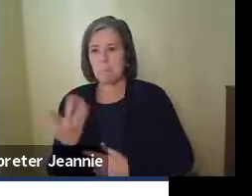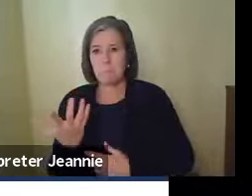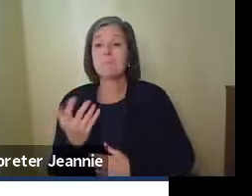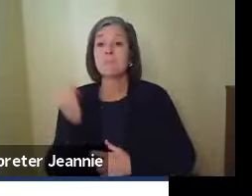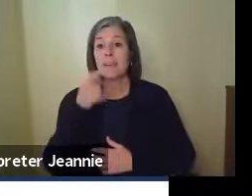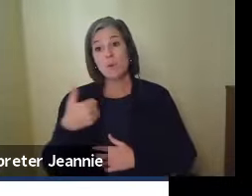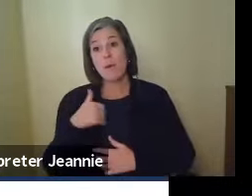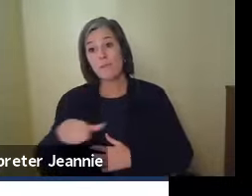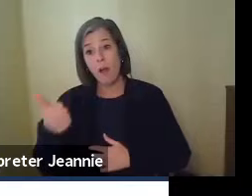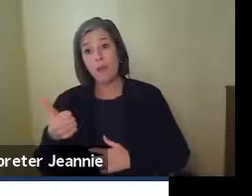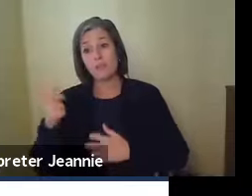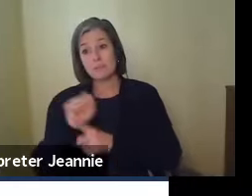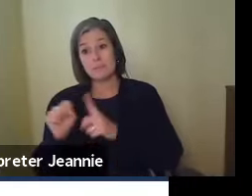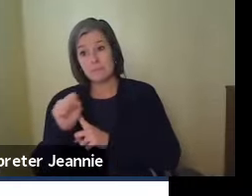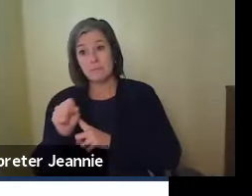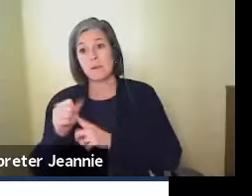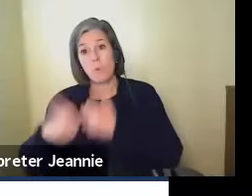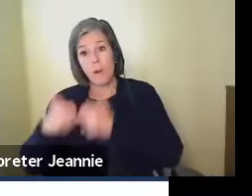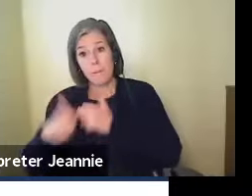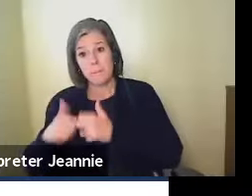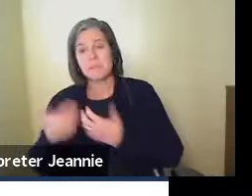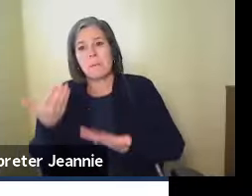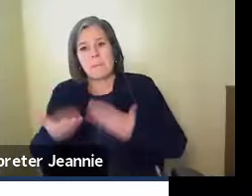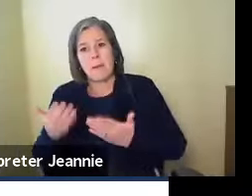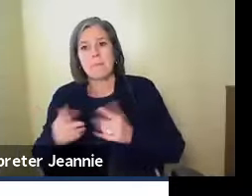maybe you would think that. But yet there were 8,000